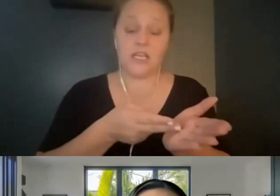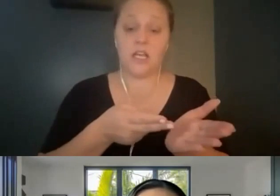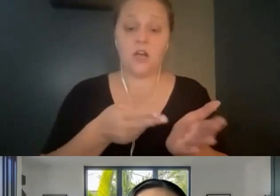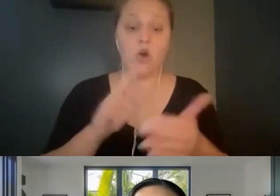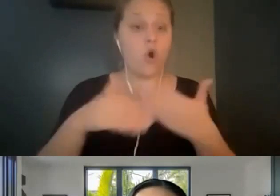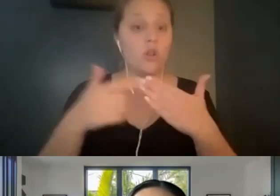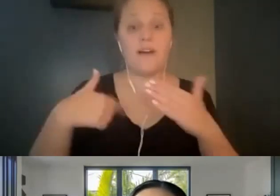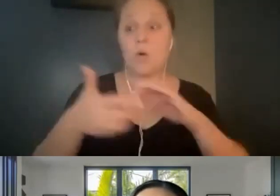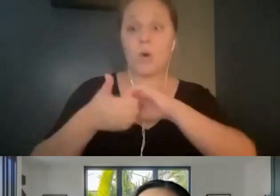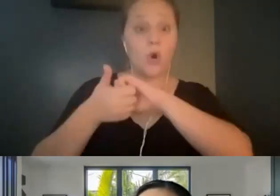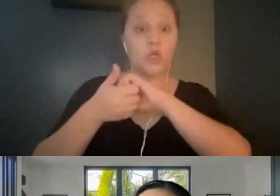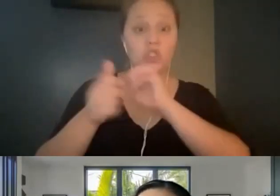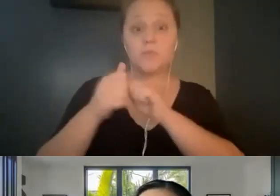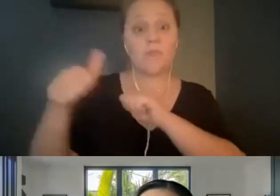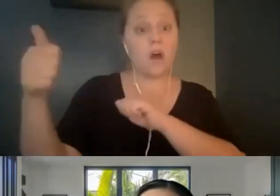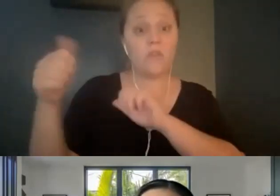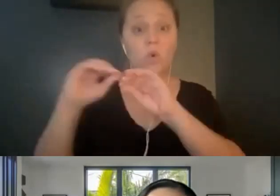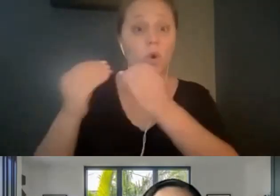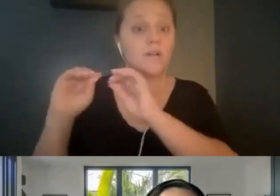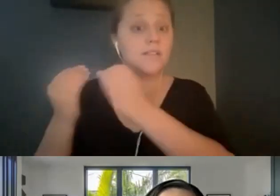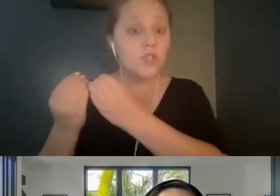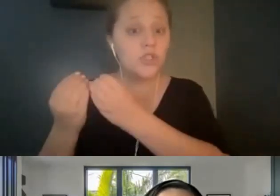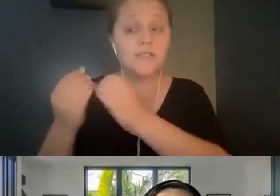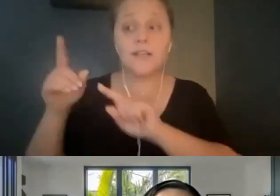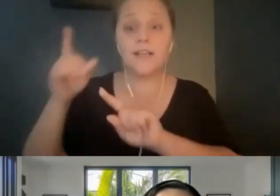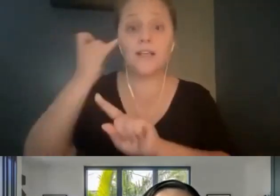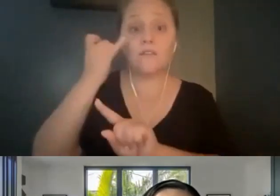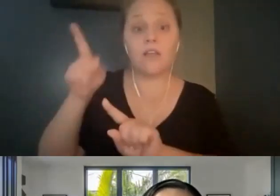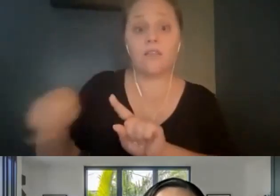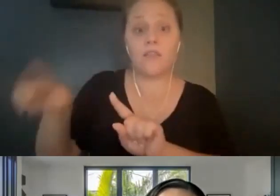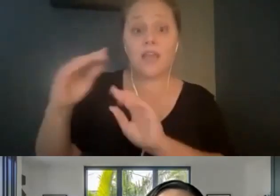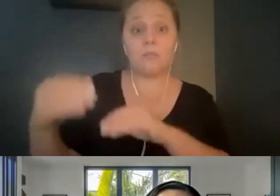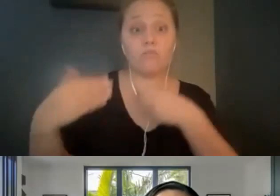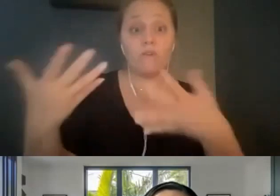organizations, those that provide employees or